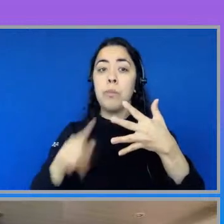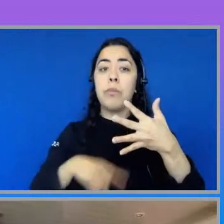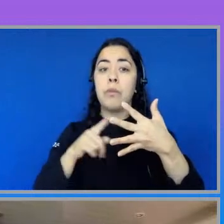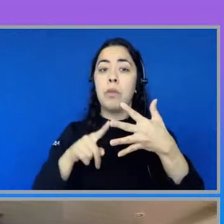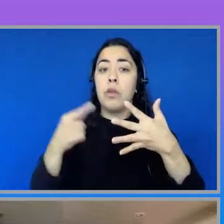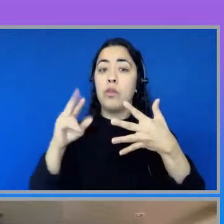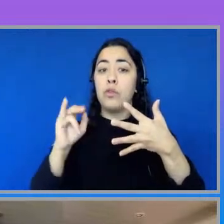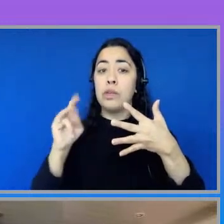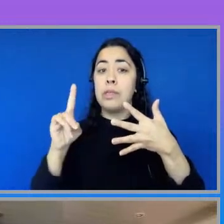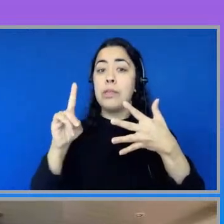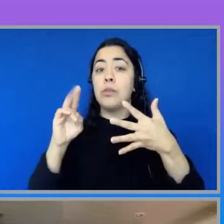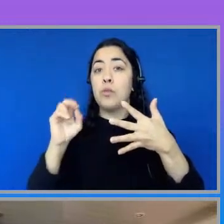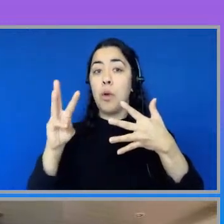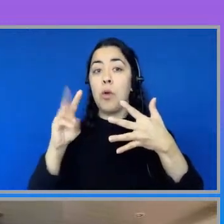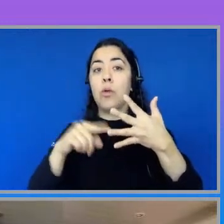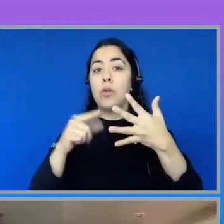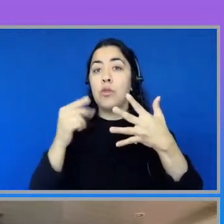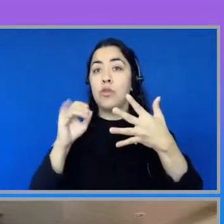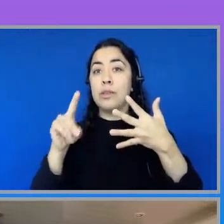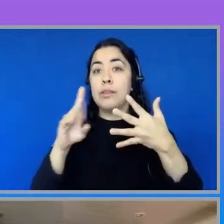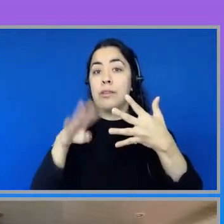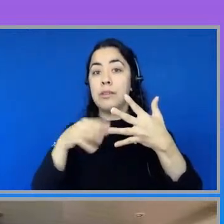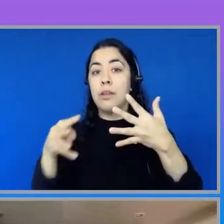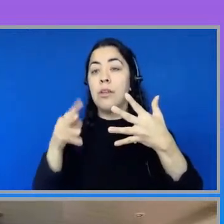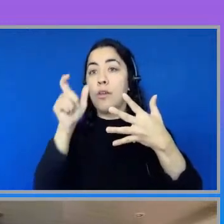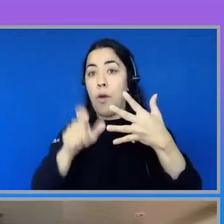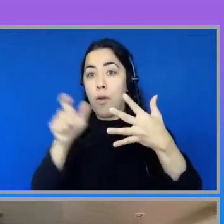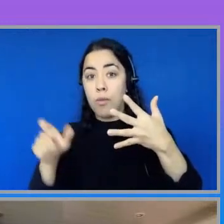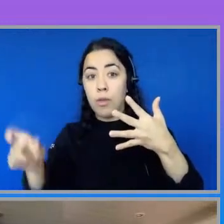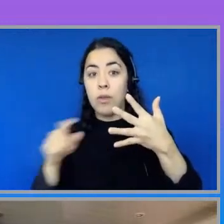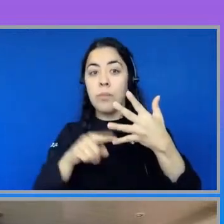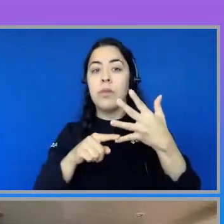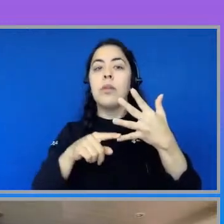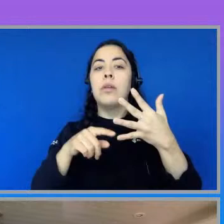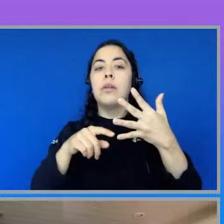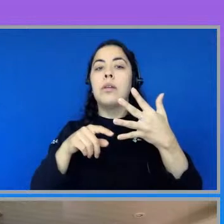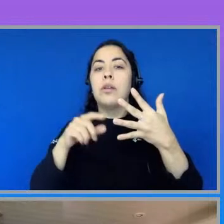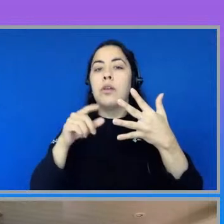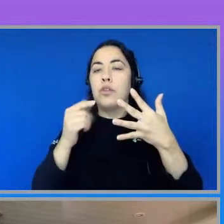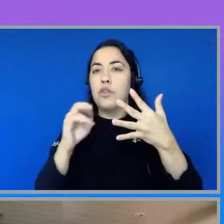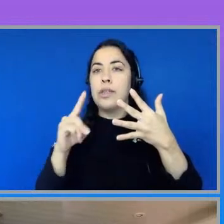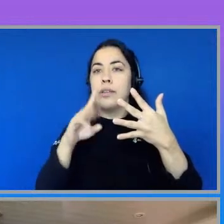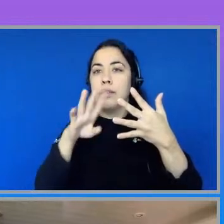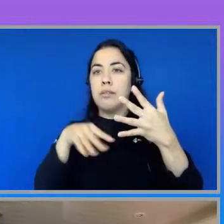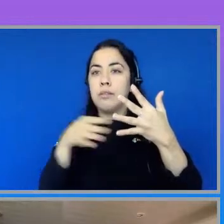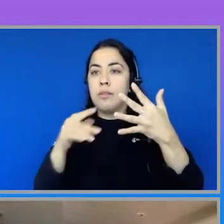grid rows. Grid. Columns and